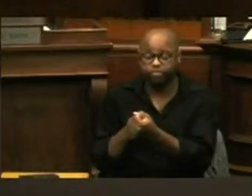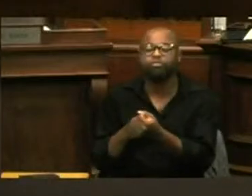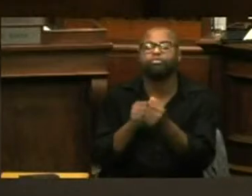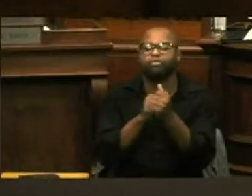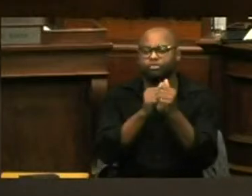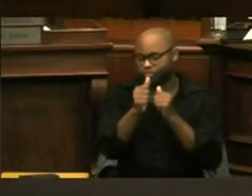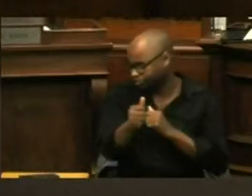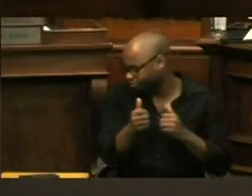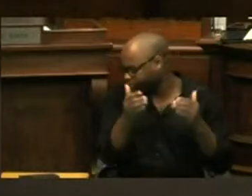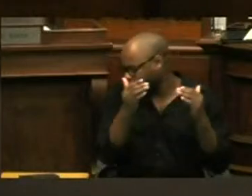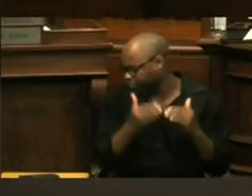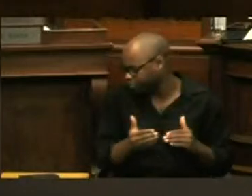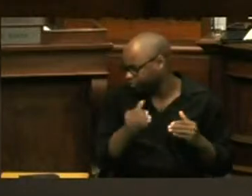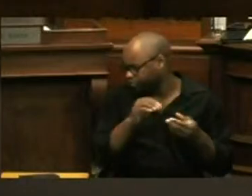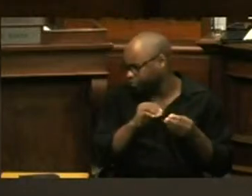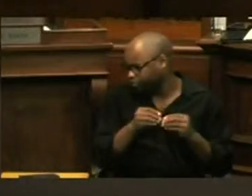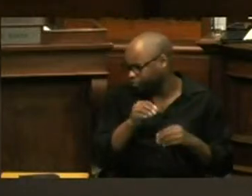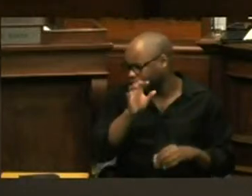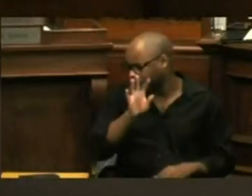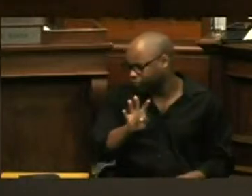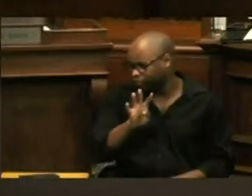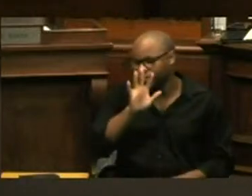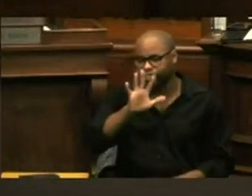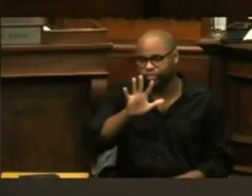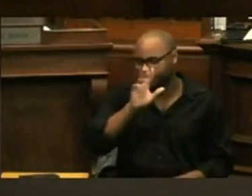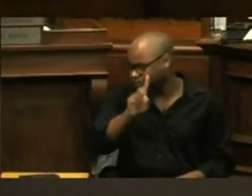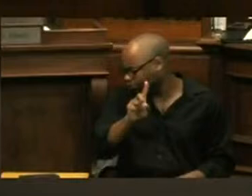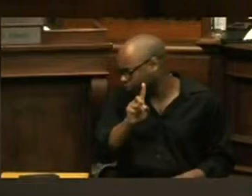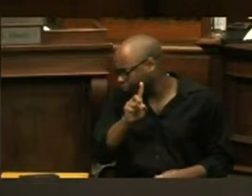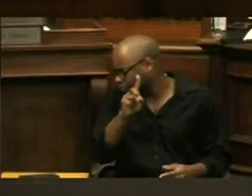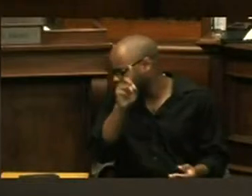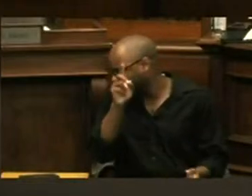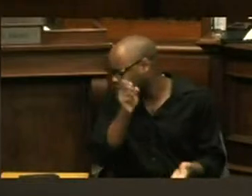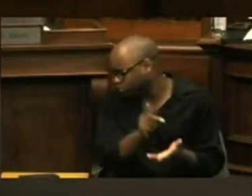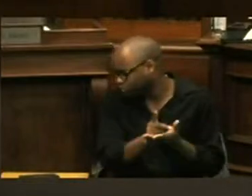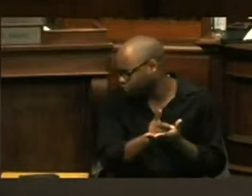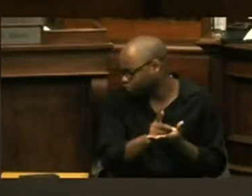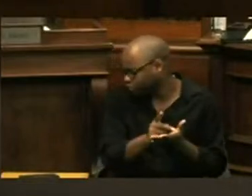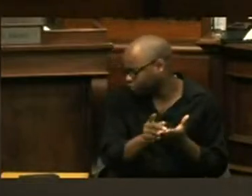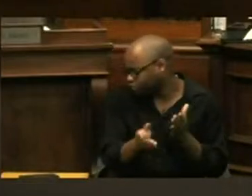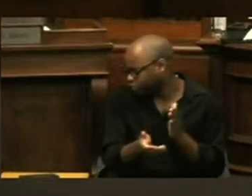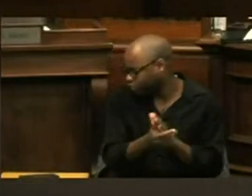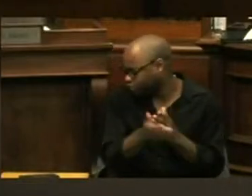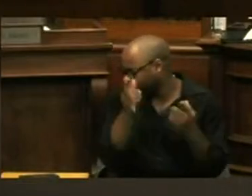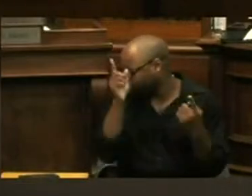Move it. Second. All in favor? Aye. Motion carries.